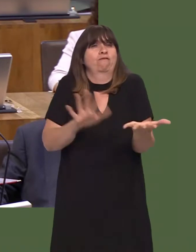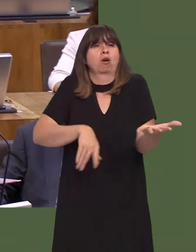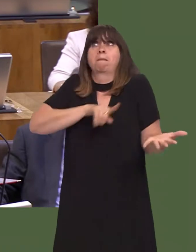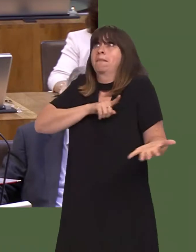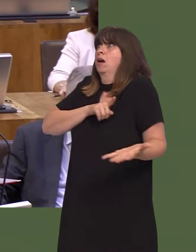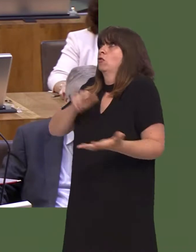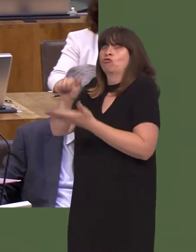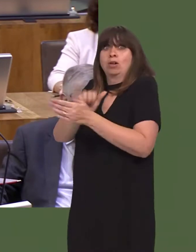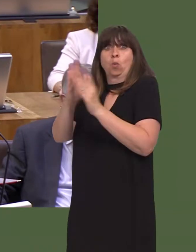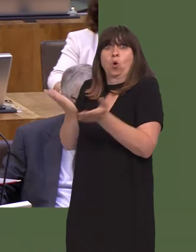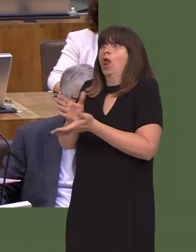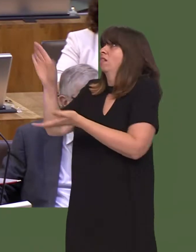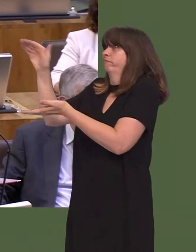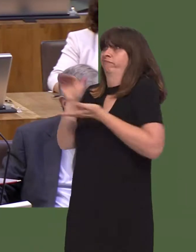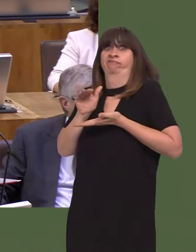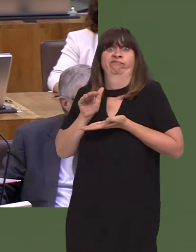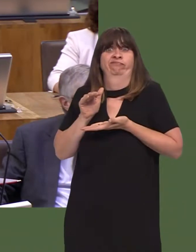We have to deal with the real world. [Interruption.] Secondlyó